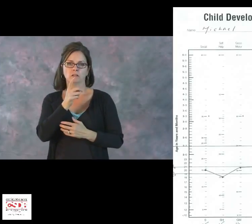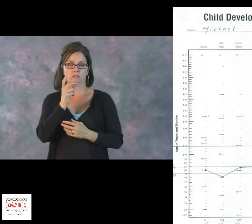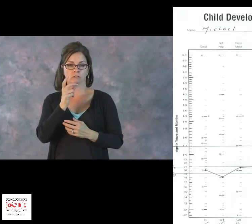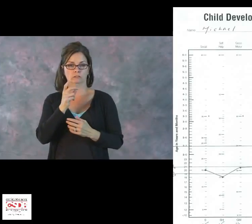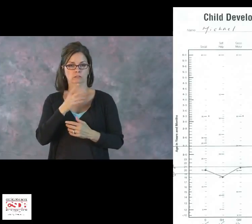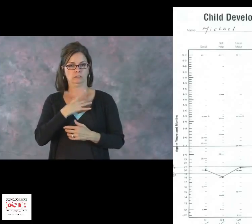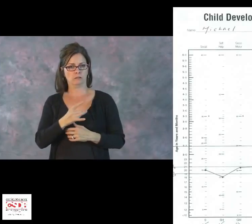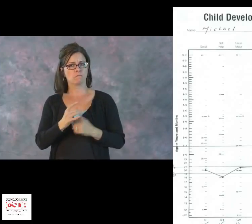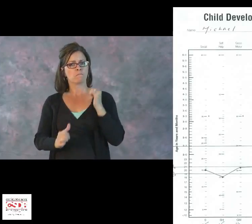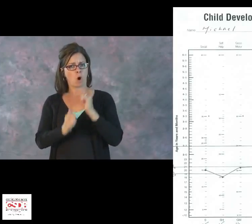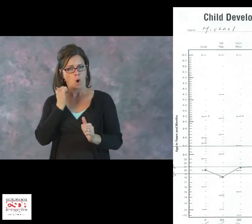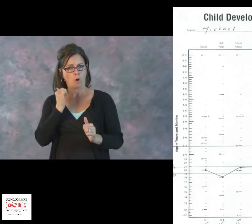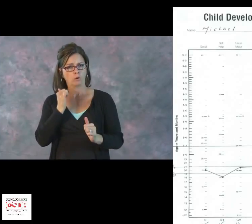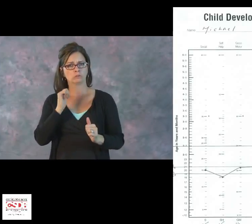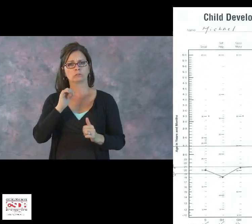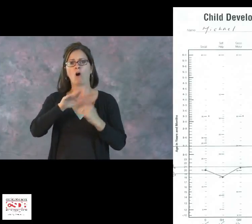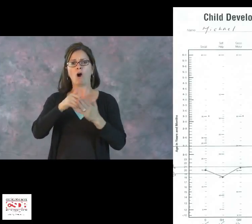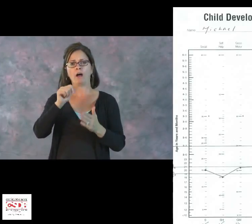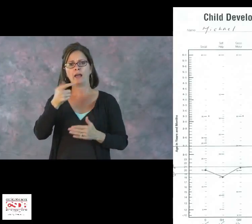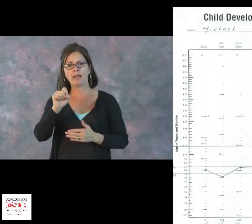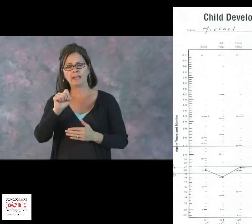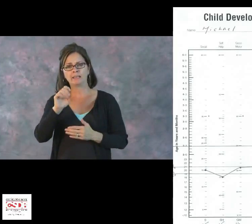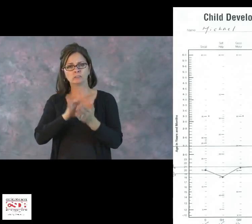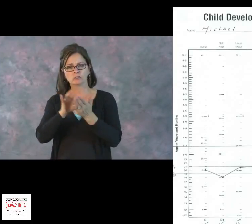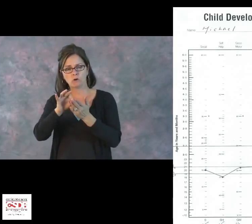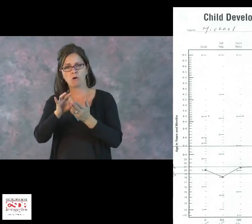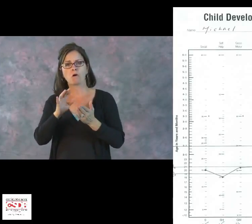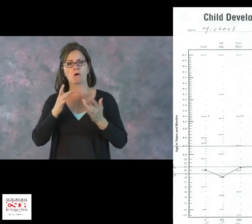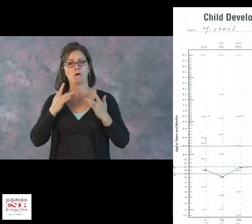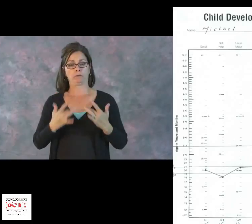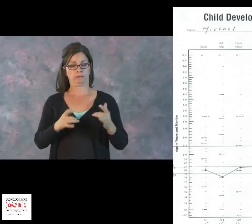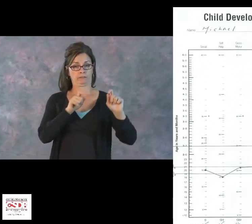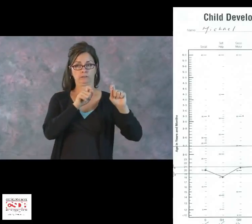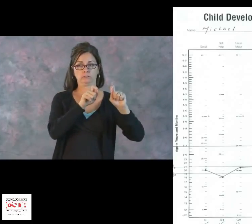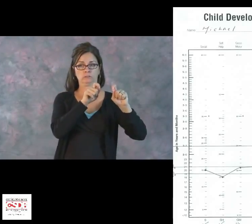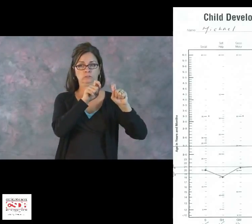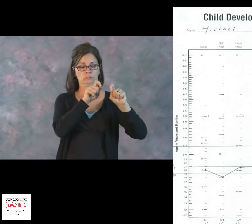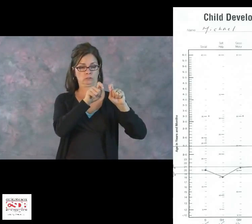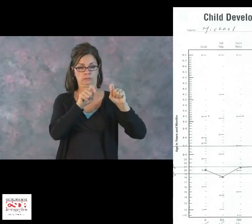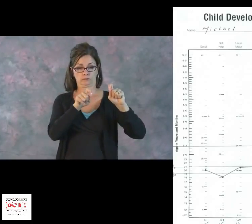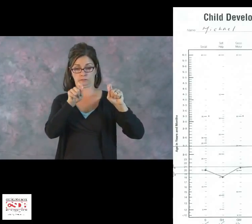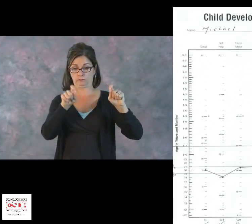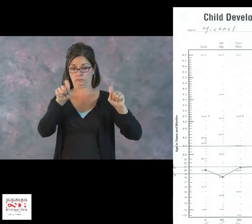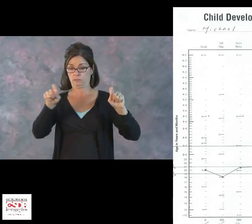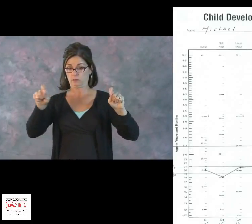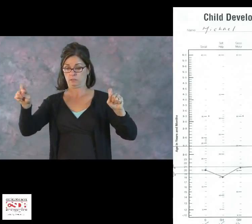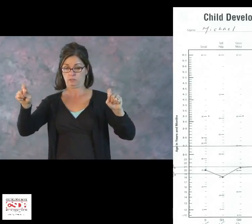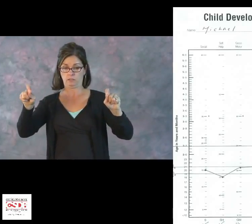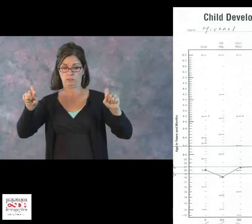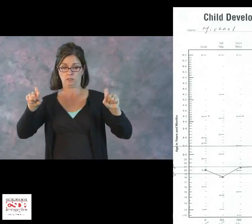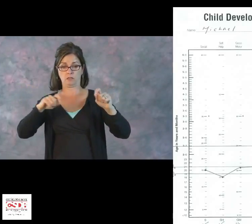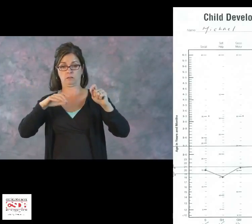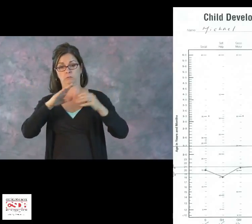so all his age scores, are either falling between 20% and 30% below age level,